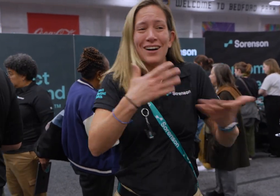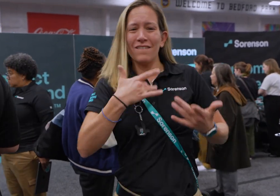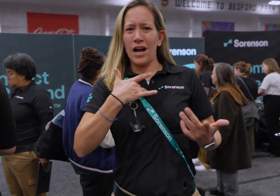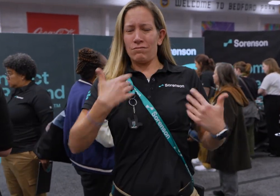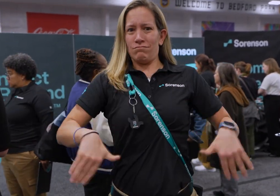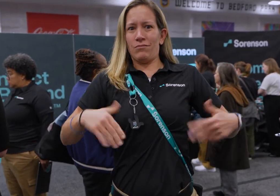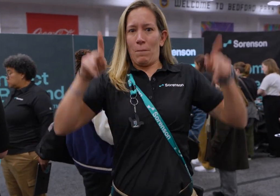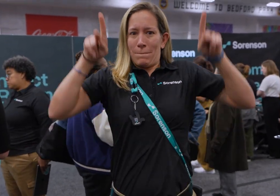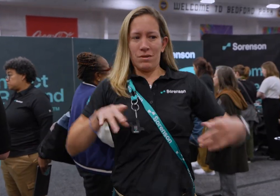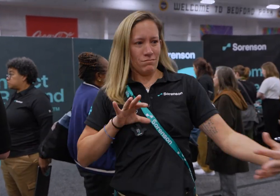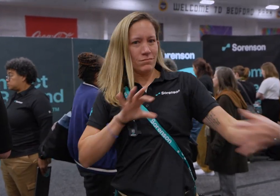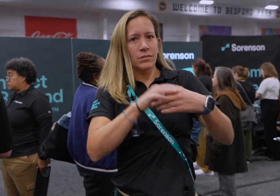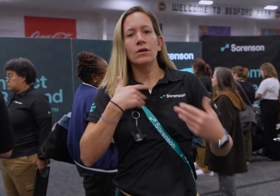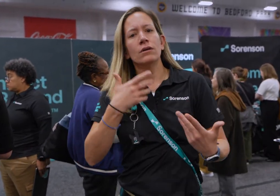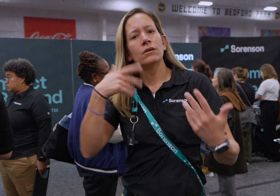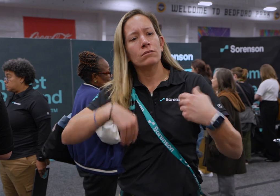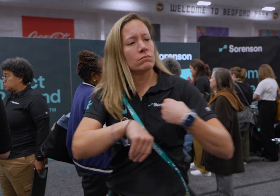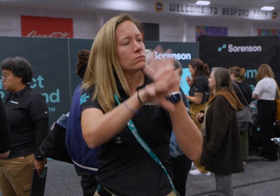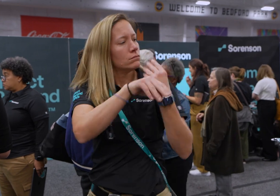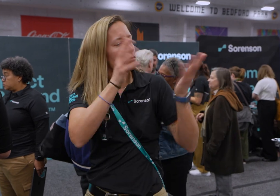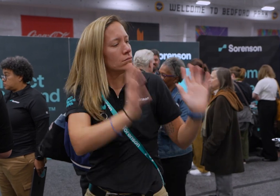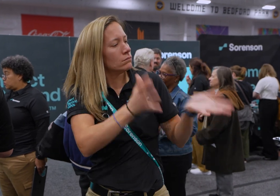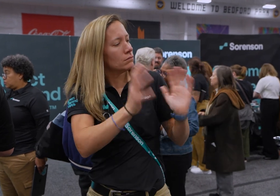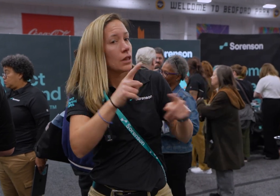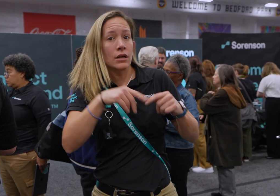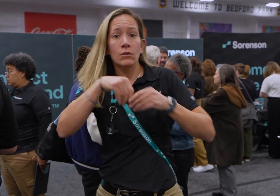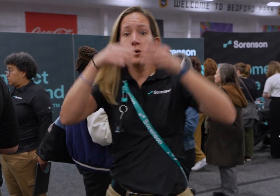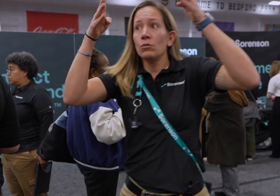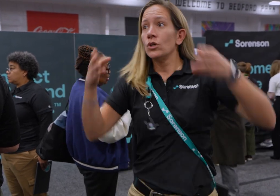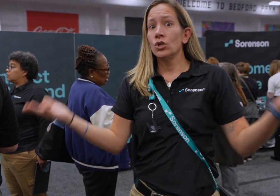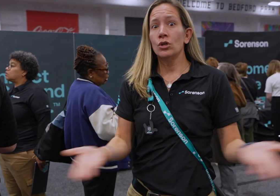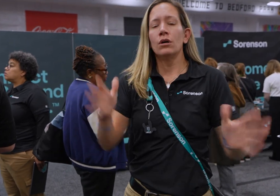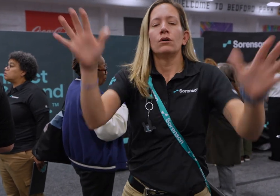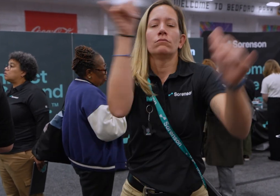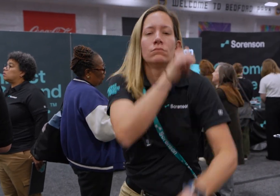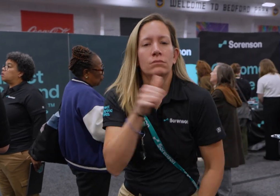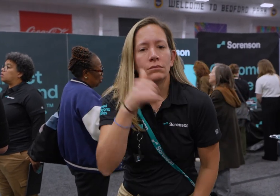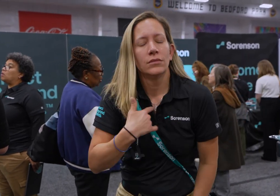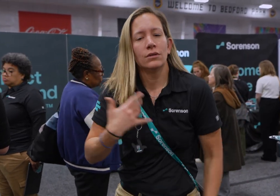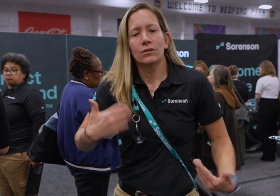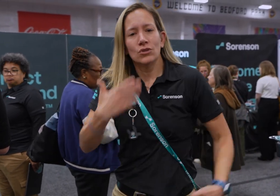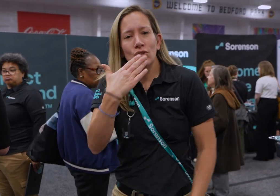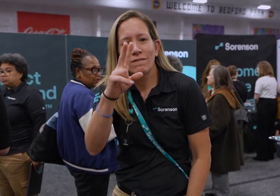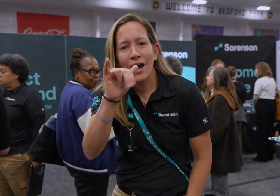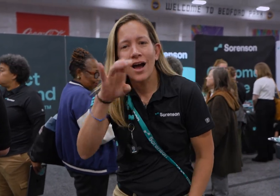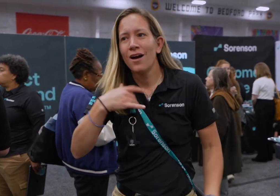There's real human connection here, plenty of people I've only chatted with virtually. So to finally see them here is incredible. It's all good vibes here,